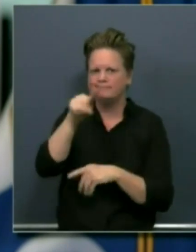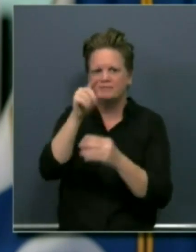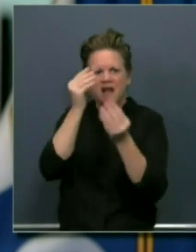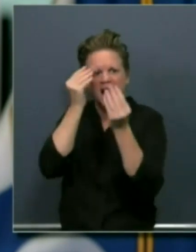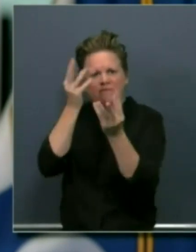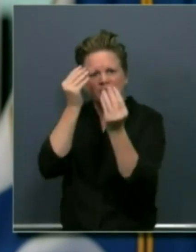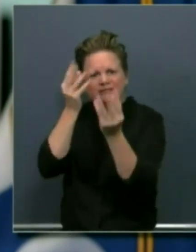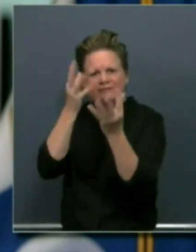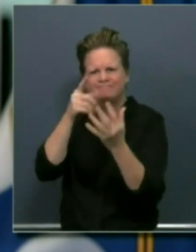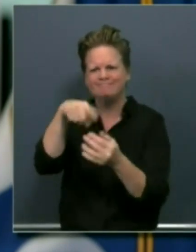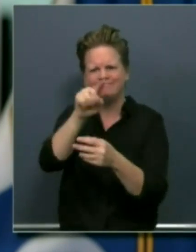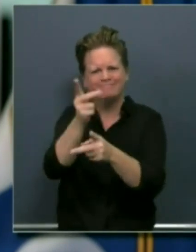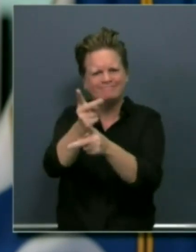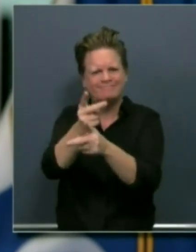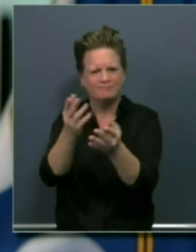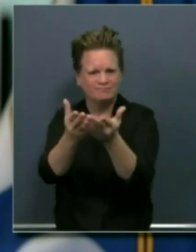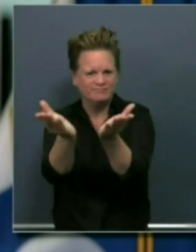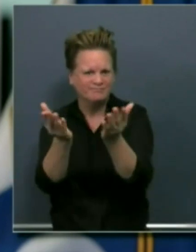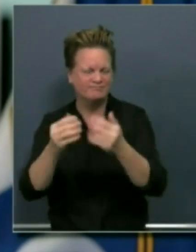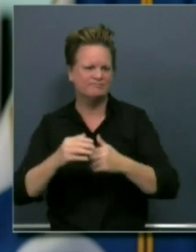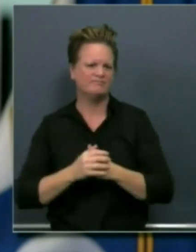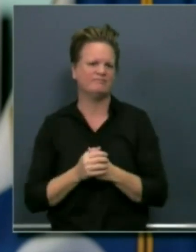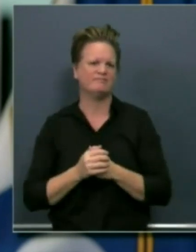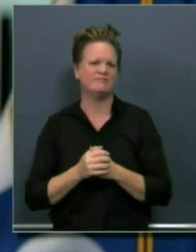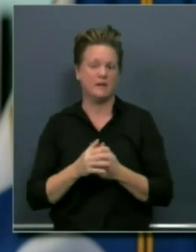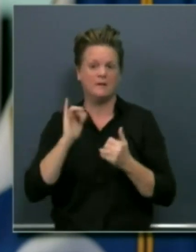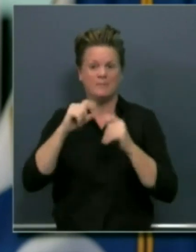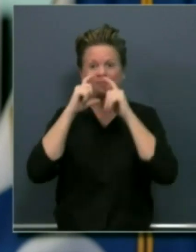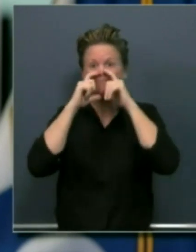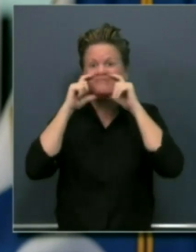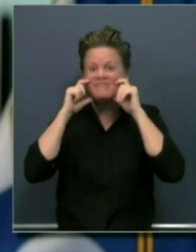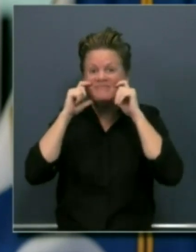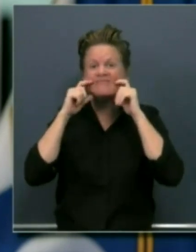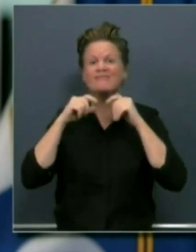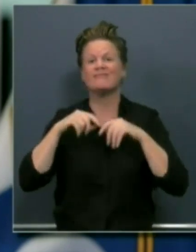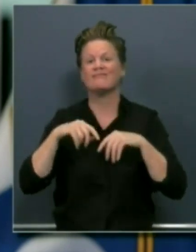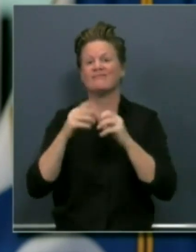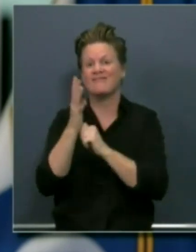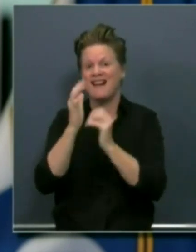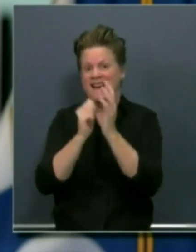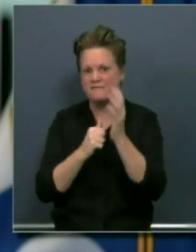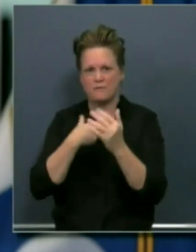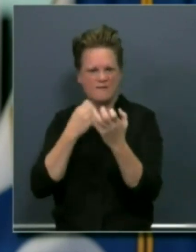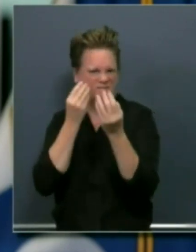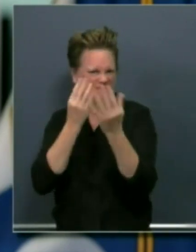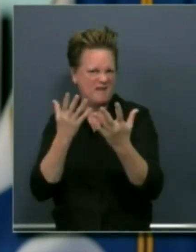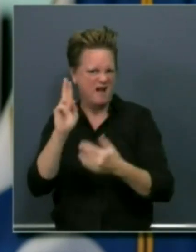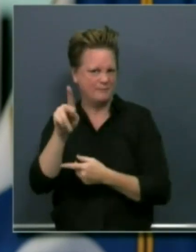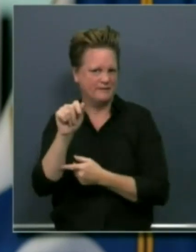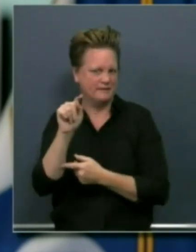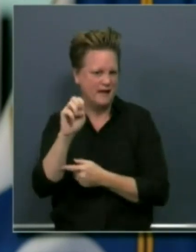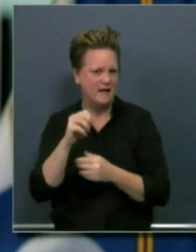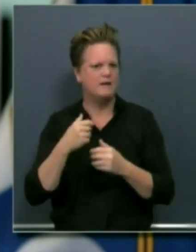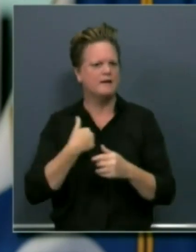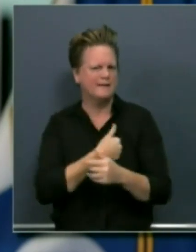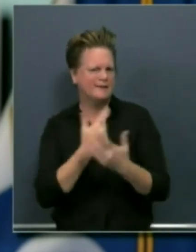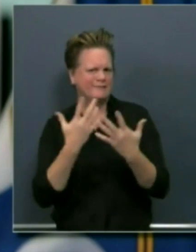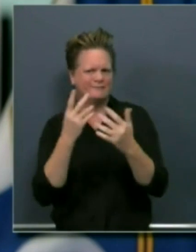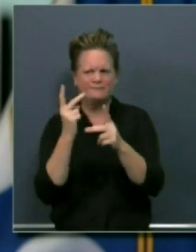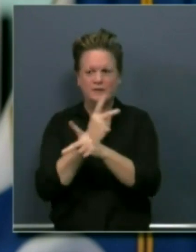THE ONE OF THE EFFORTS THAT WE ARE NOW MAKING PUBLIC HERE TODAY. ANOTHER EFFORT WE'VE BEEN FOCUSING ON IS PP. AND